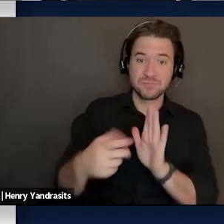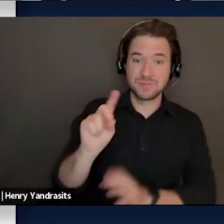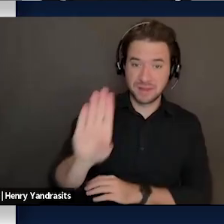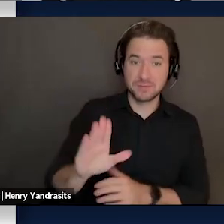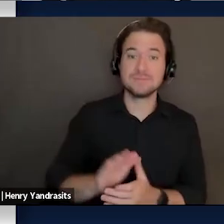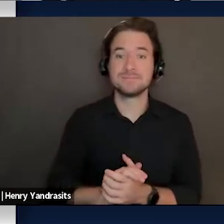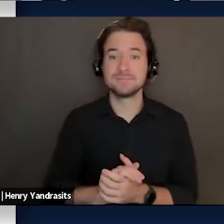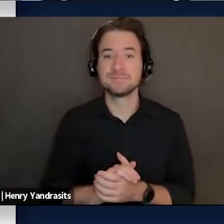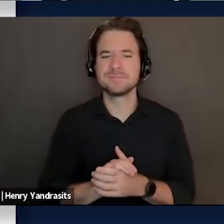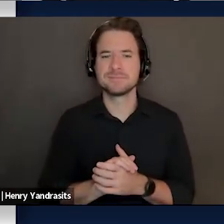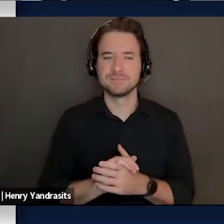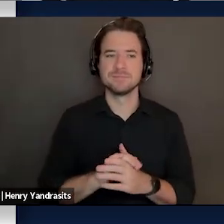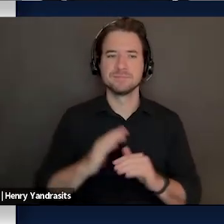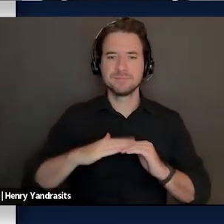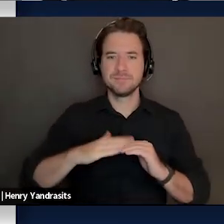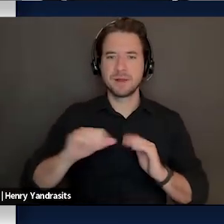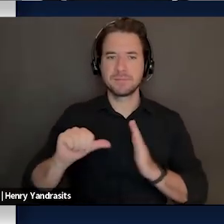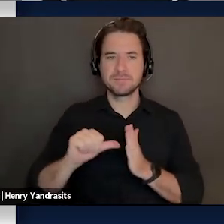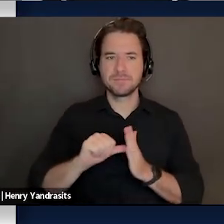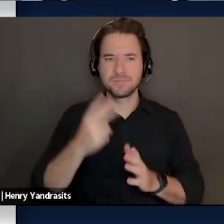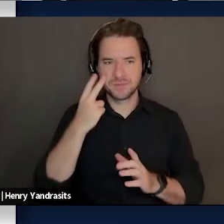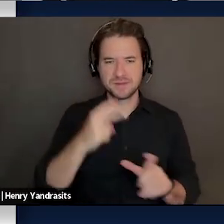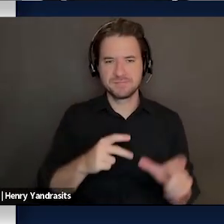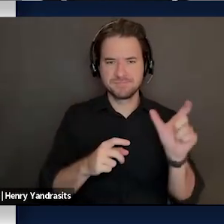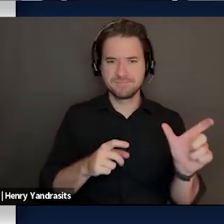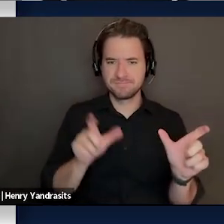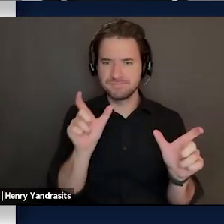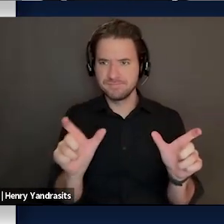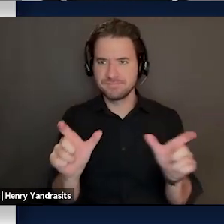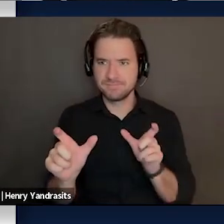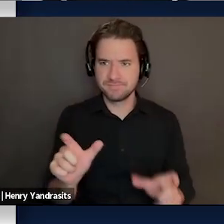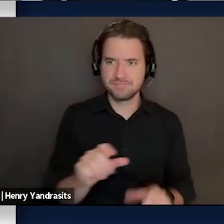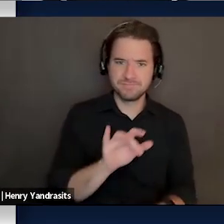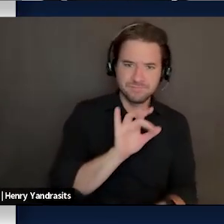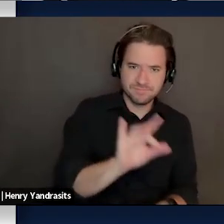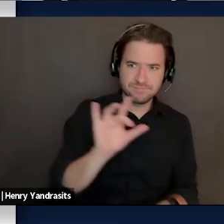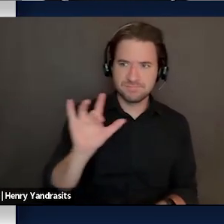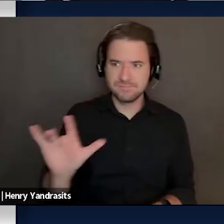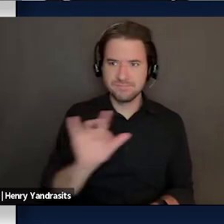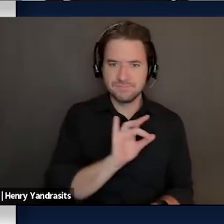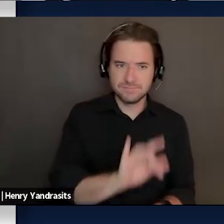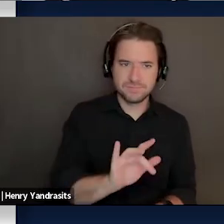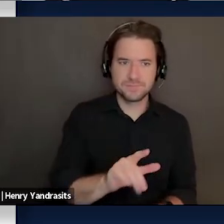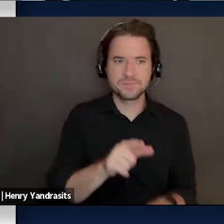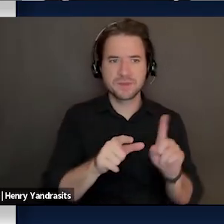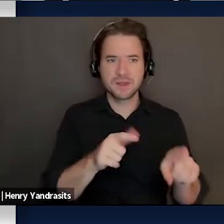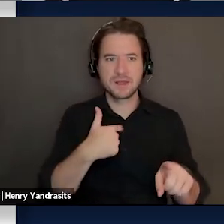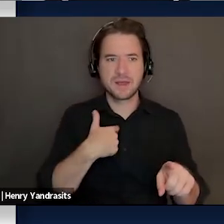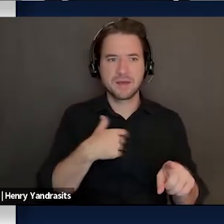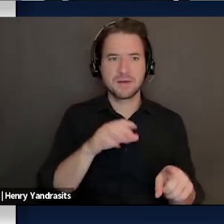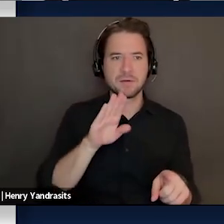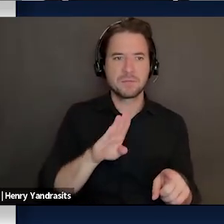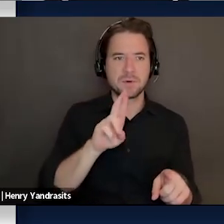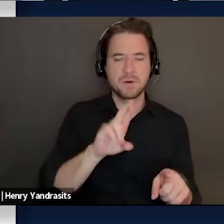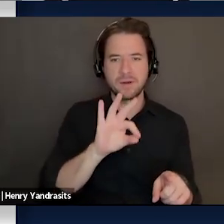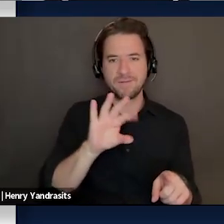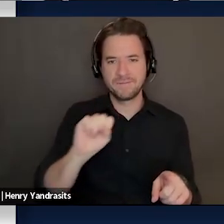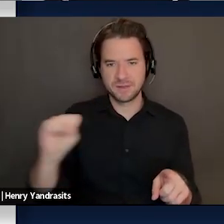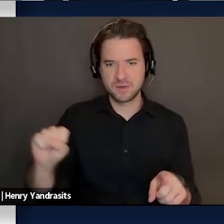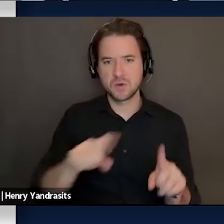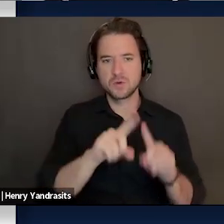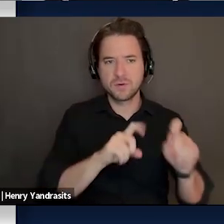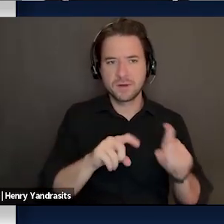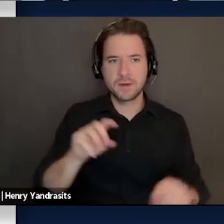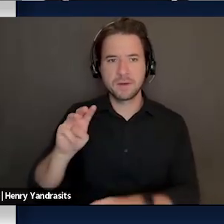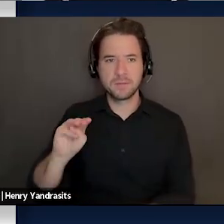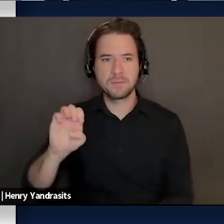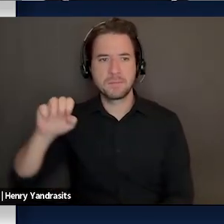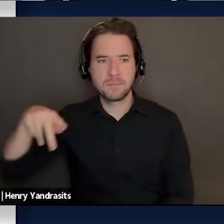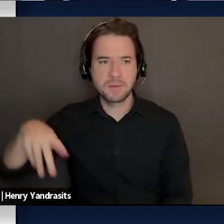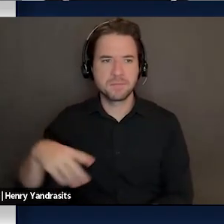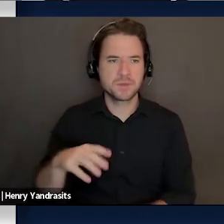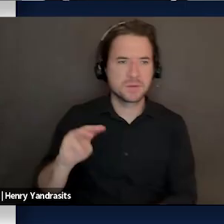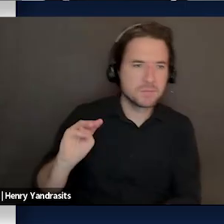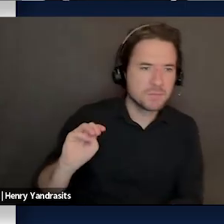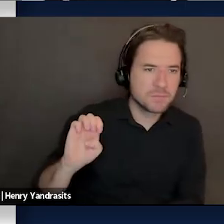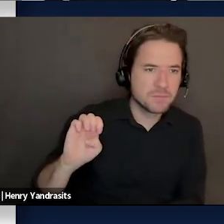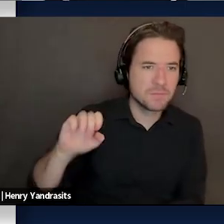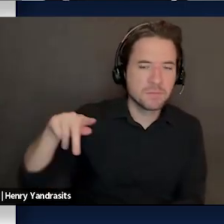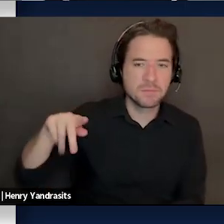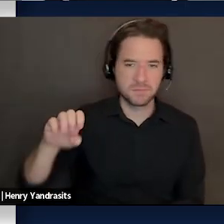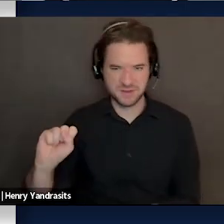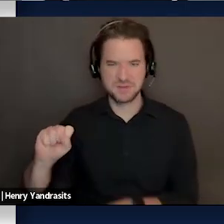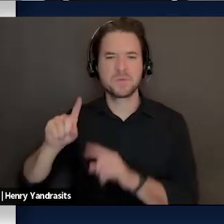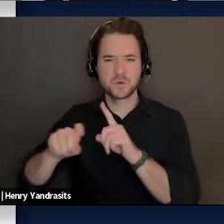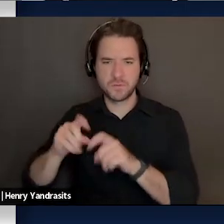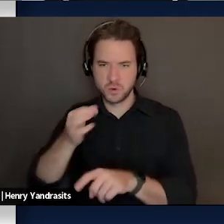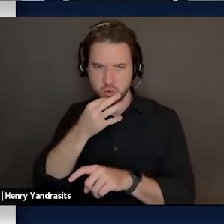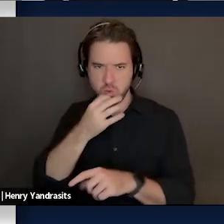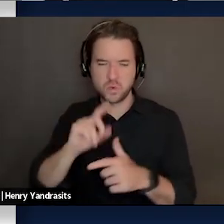So at the bottom of this page are the buttons that allow us to navigate to the different dashboards. We have the BRFSS survey, the MEPS survey coming soon, and we also have a button highlighting some of our statistical briefs.